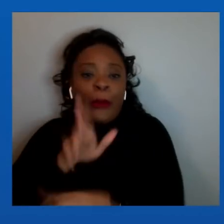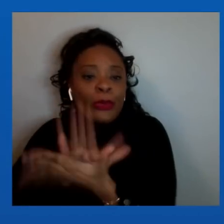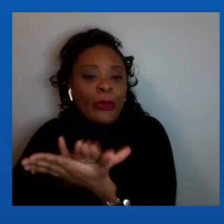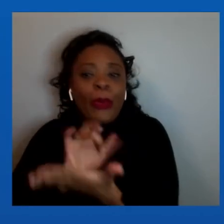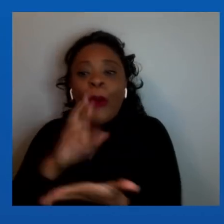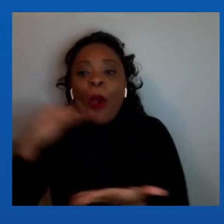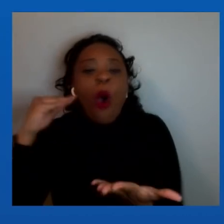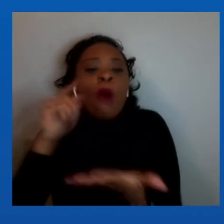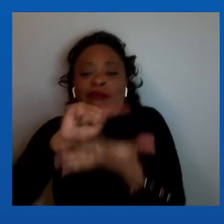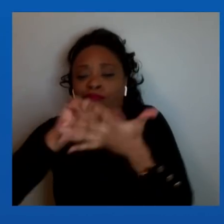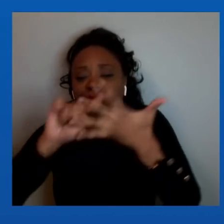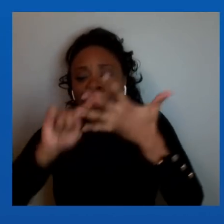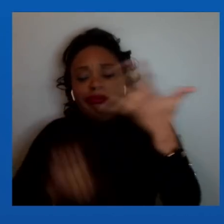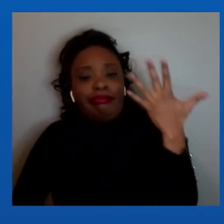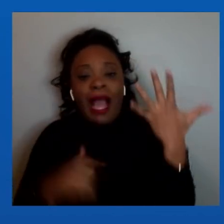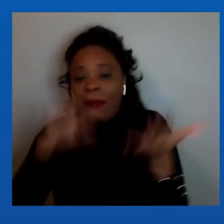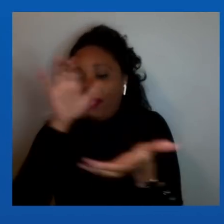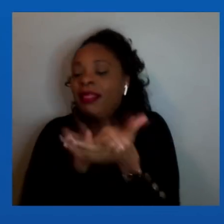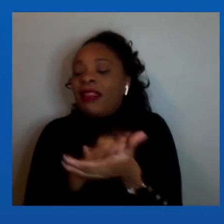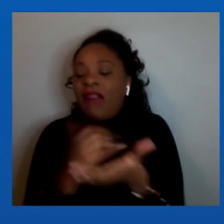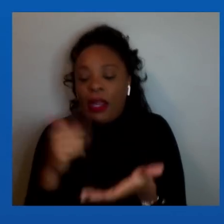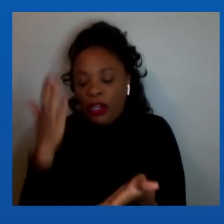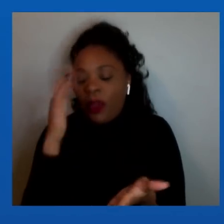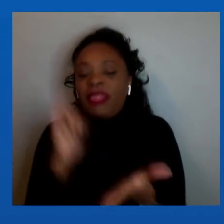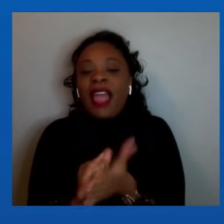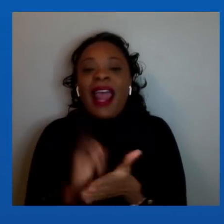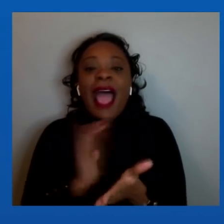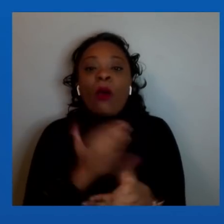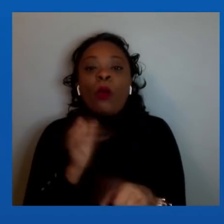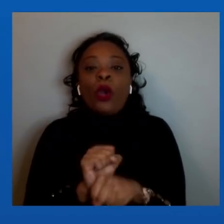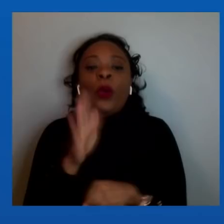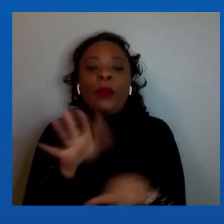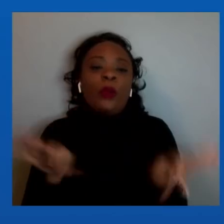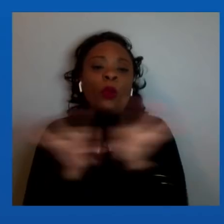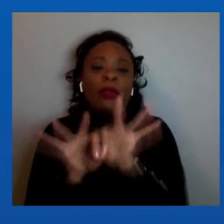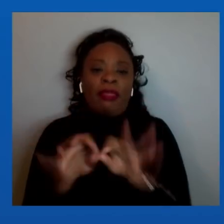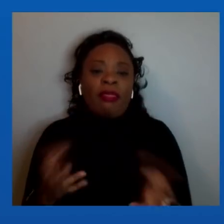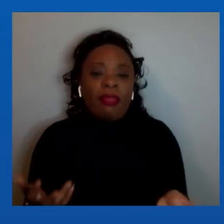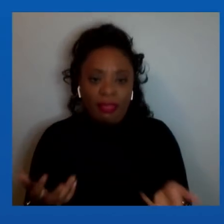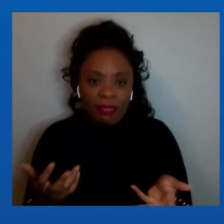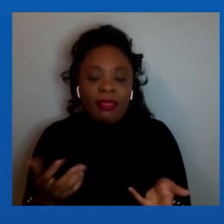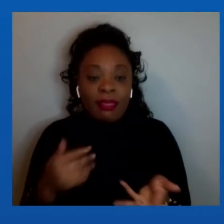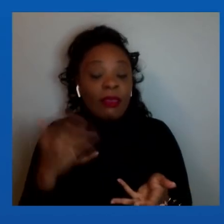And I believe and I know our work will be worth it, because every family we lift up,